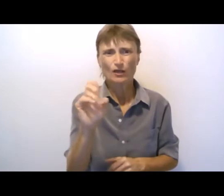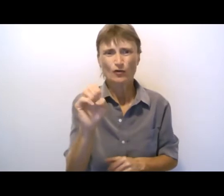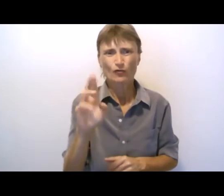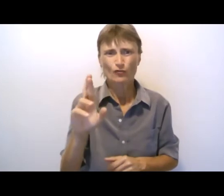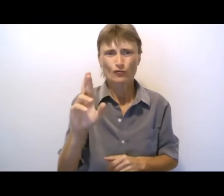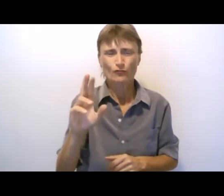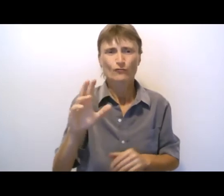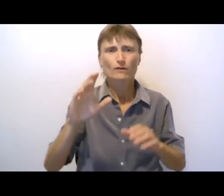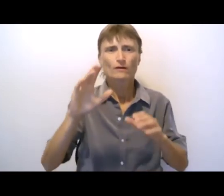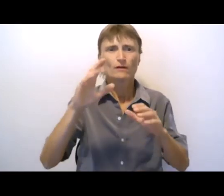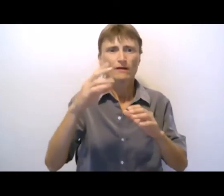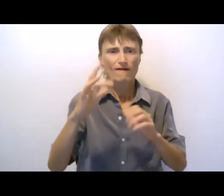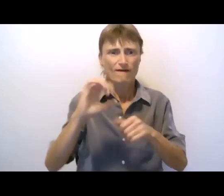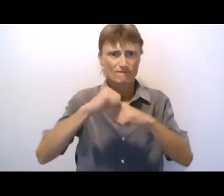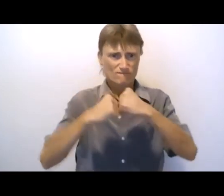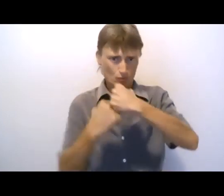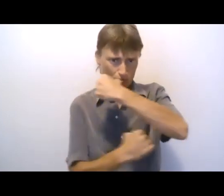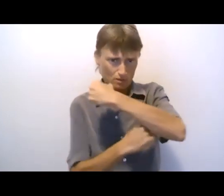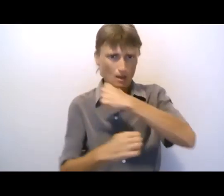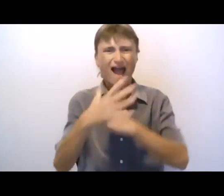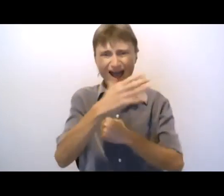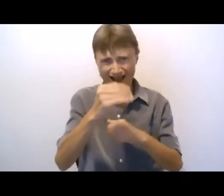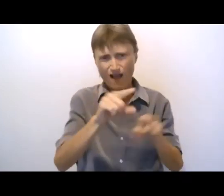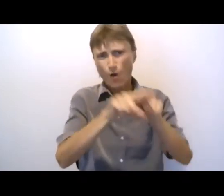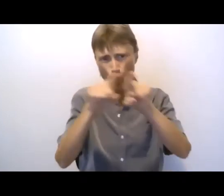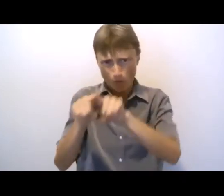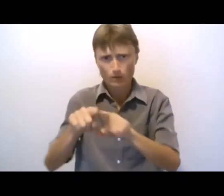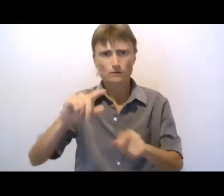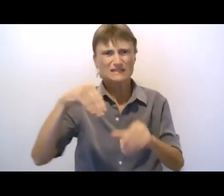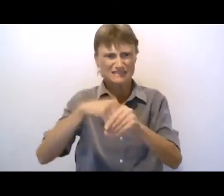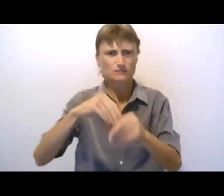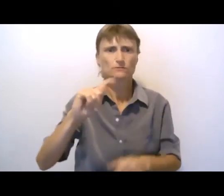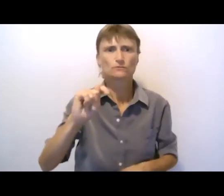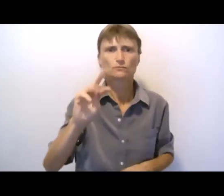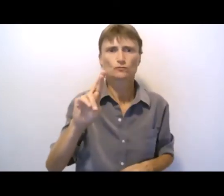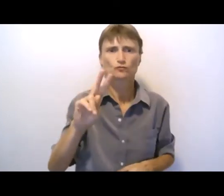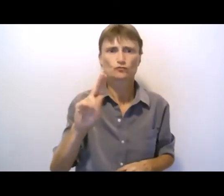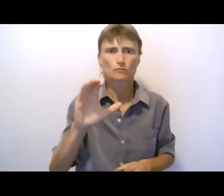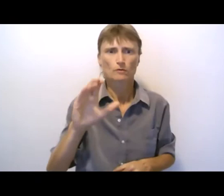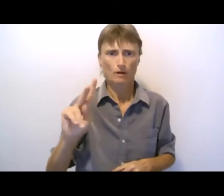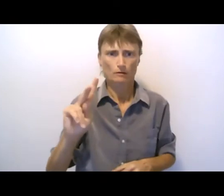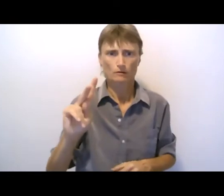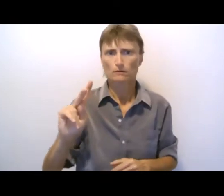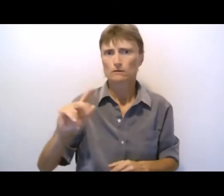gallery as well. And so yeah I got to spend some time out in